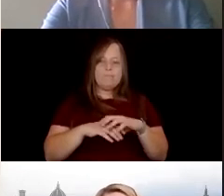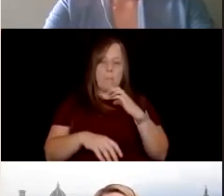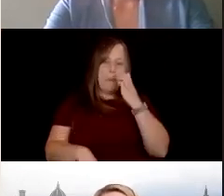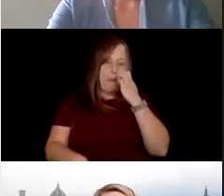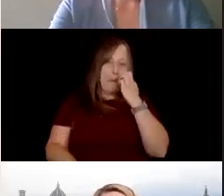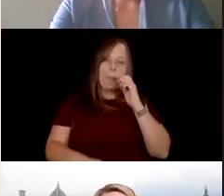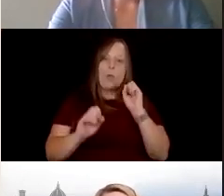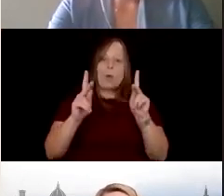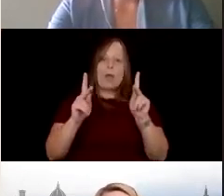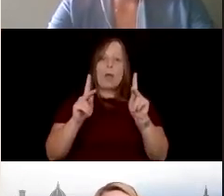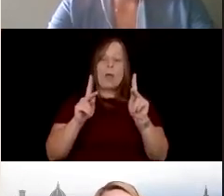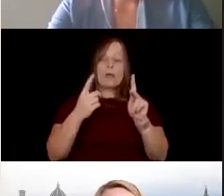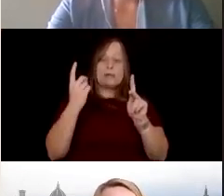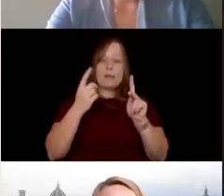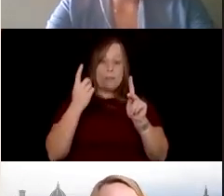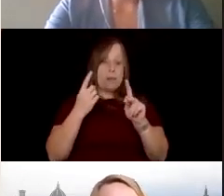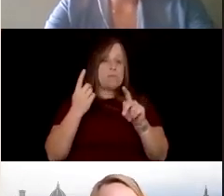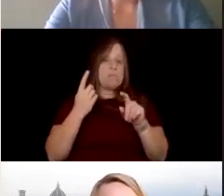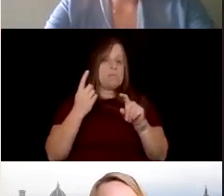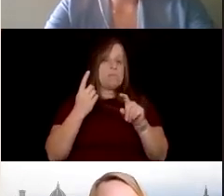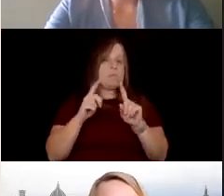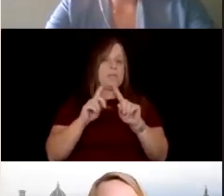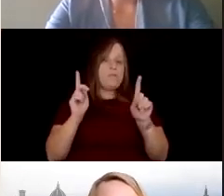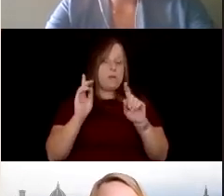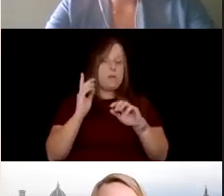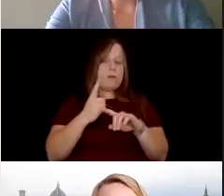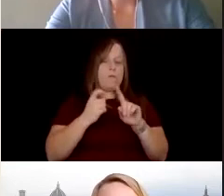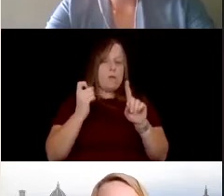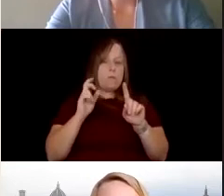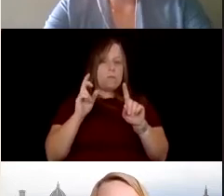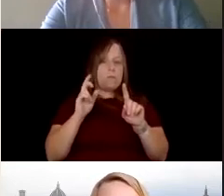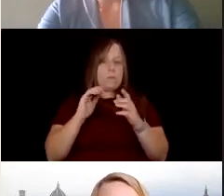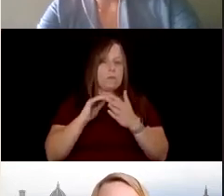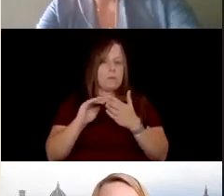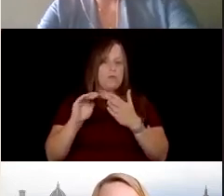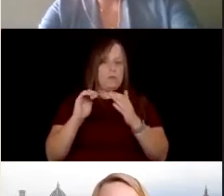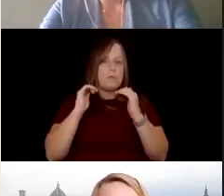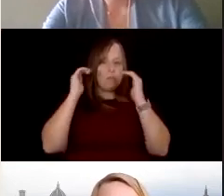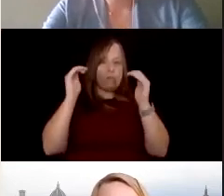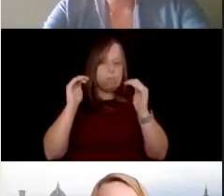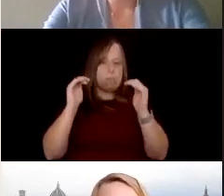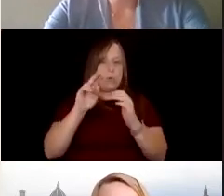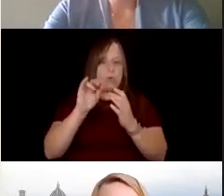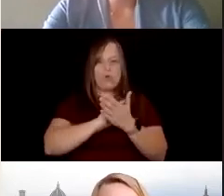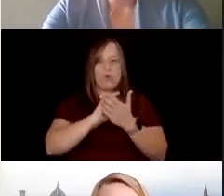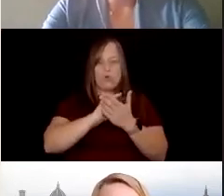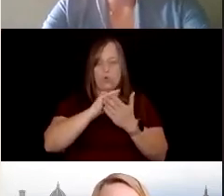All right, so this is something different from the discharge status upgrades, but it's something that people in New York should be aware of.